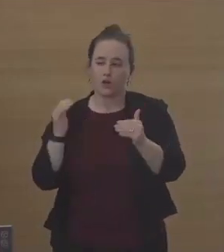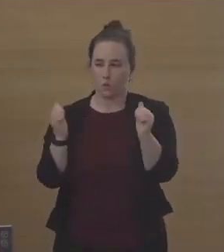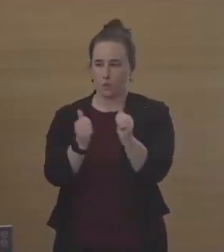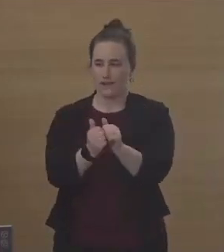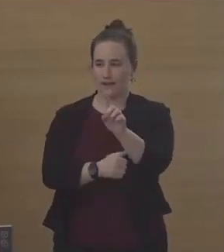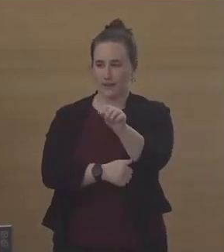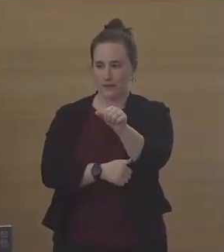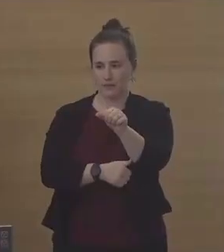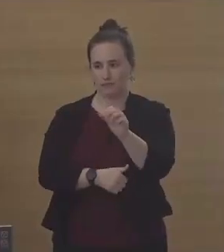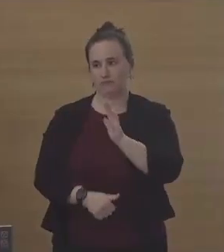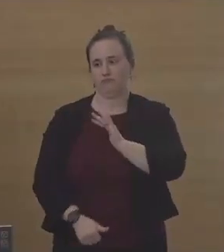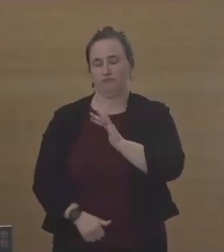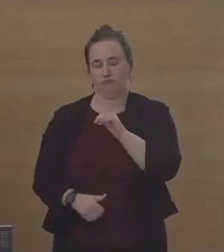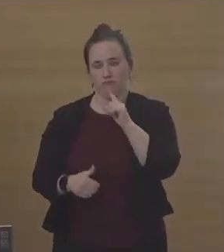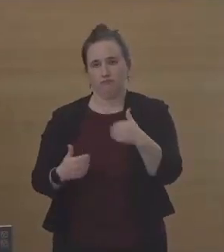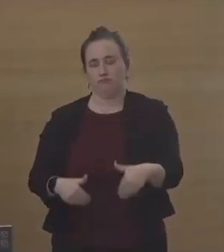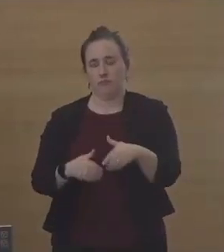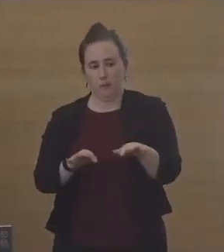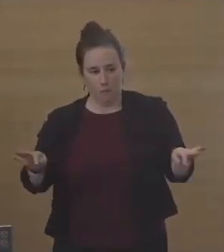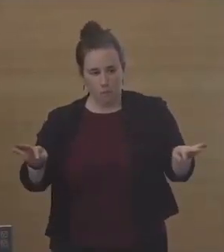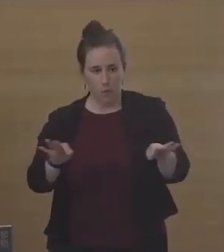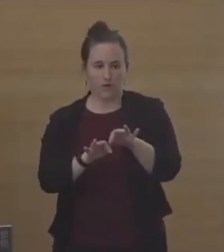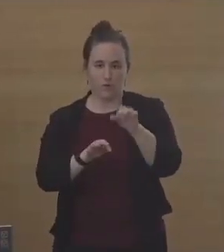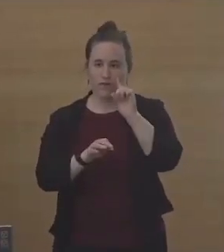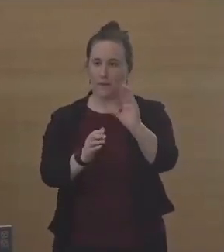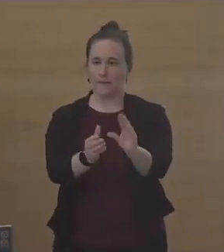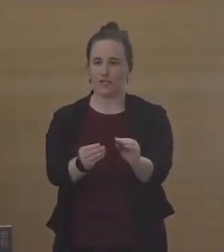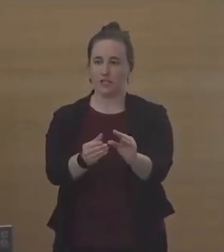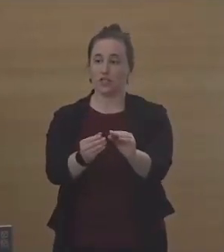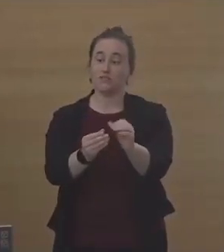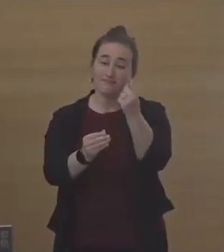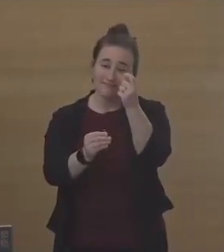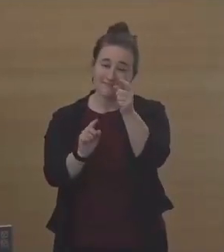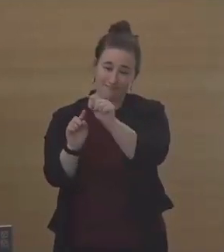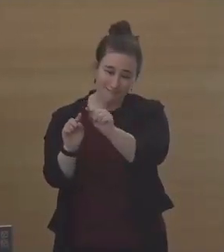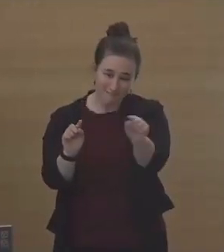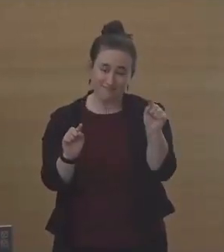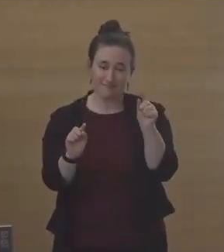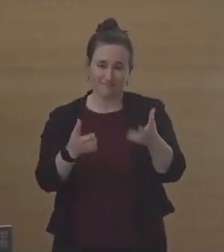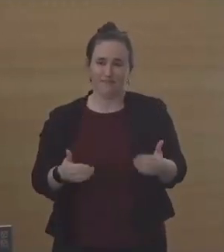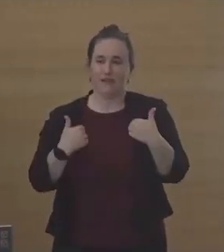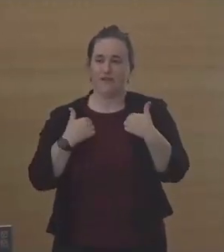which is so important to the campaign because these are people who have passion for this project.